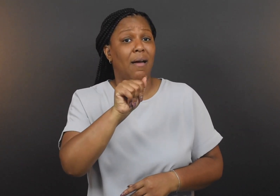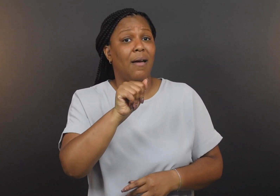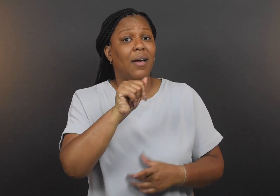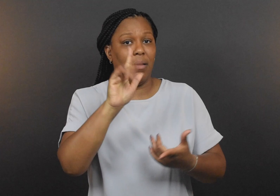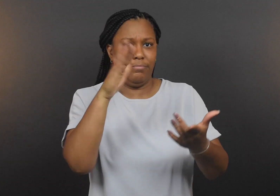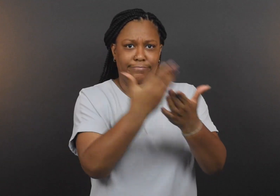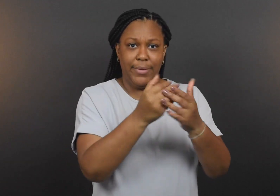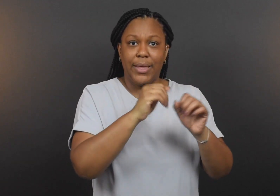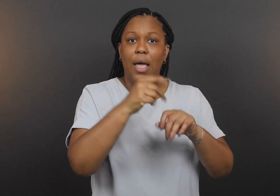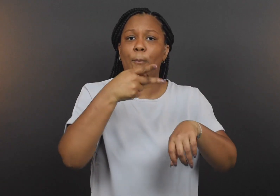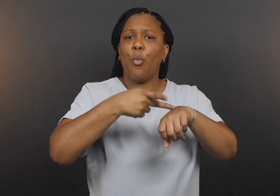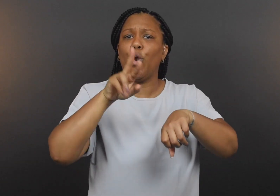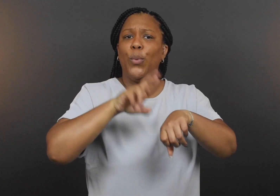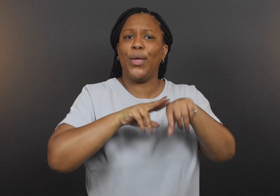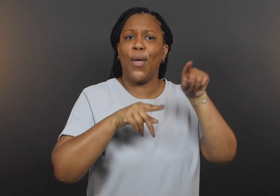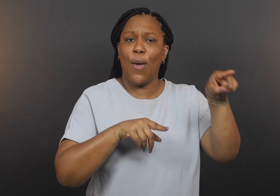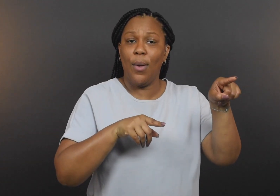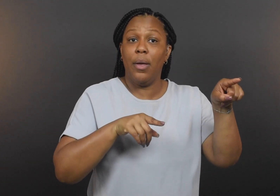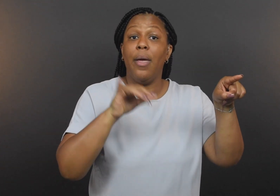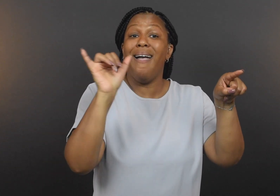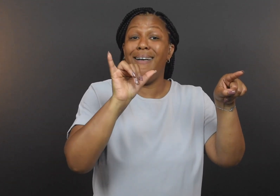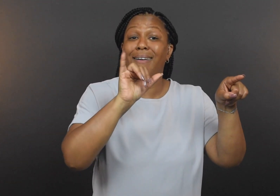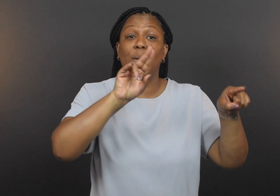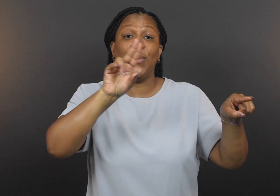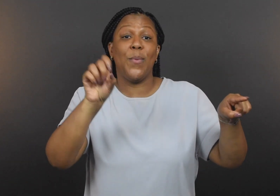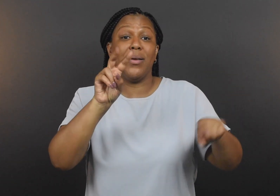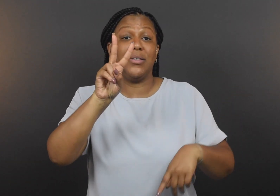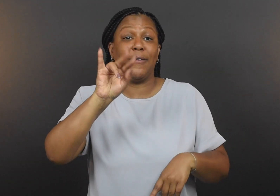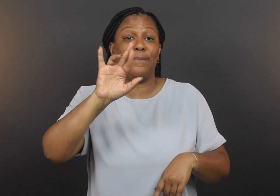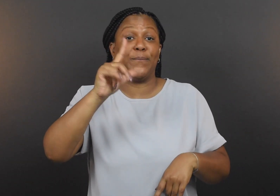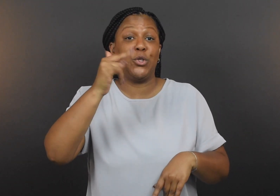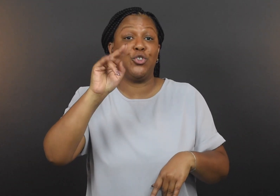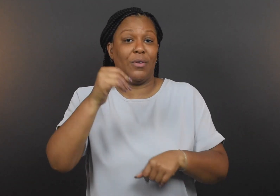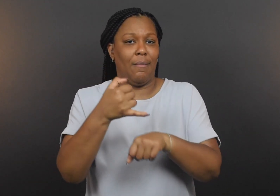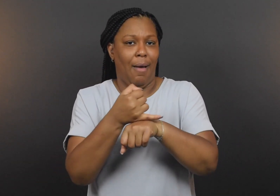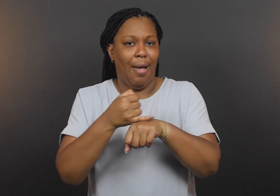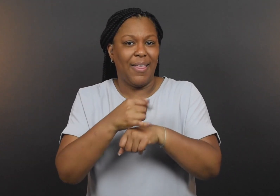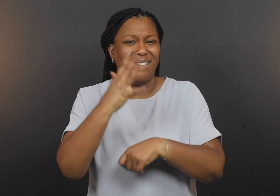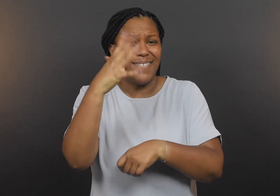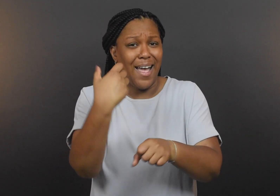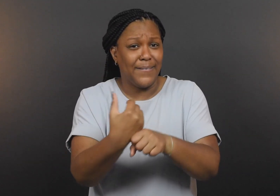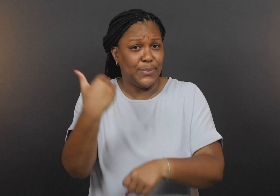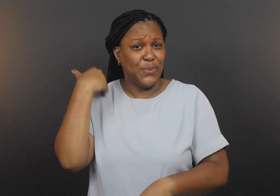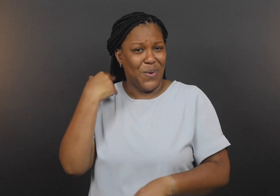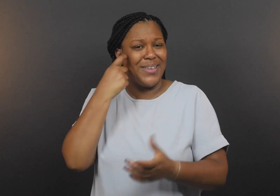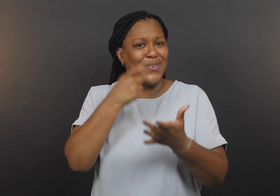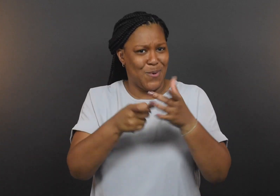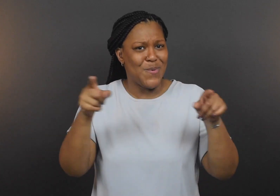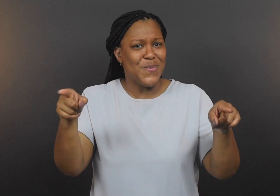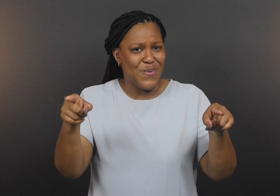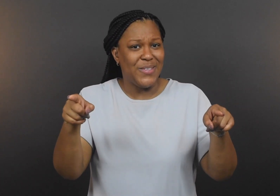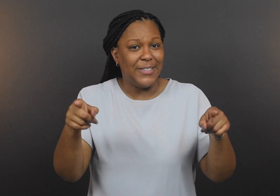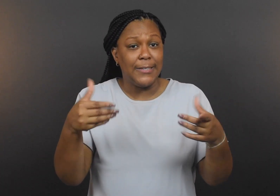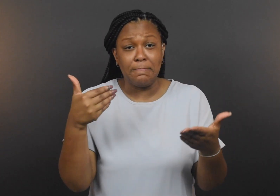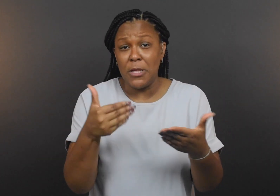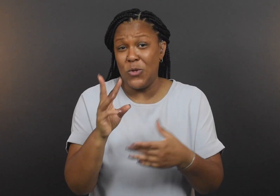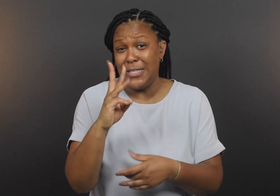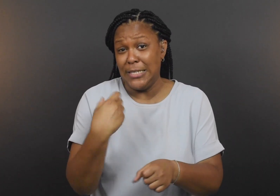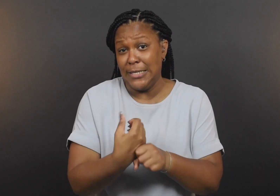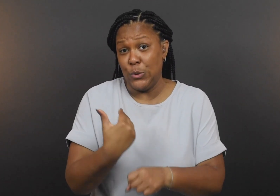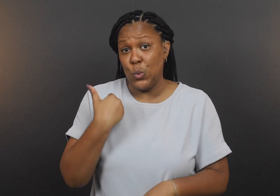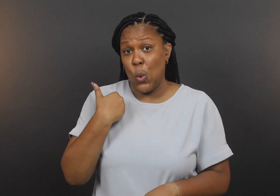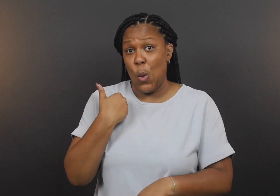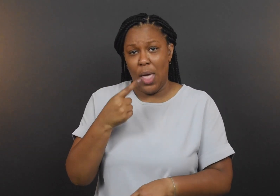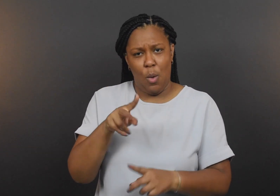He saw Zika come to Puerto Rico and the US Virgin Islands five years ago. Nearly six years ago,